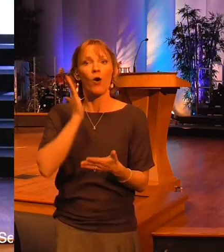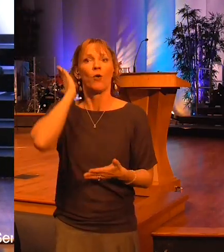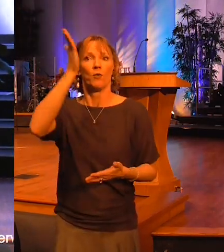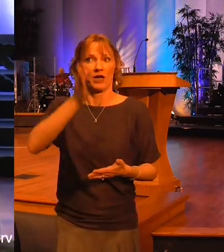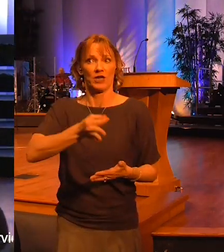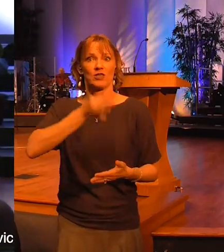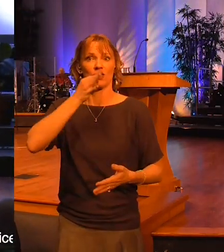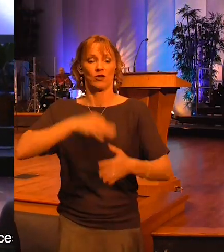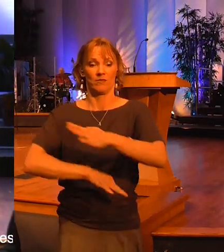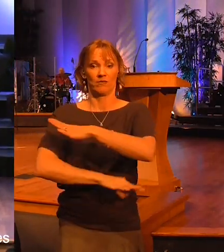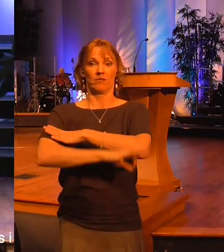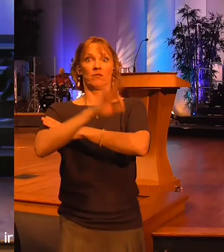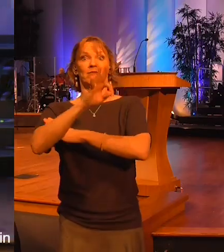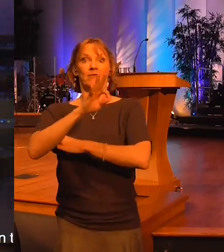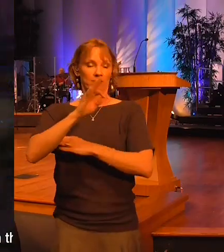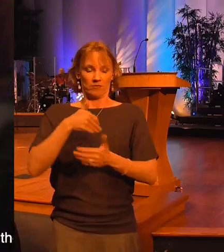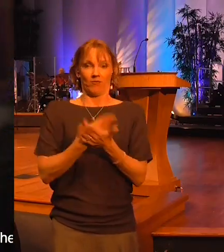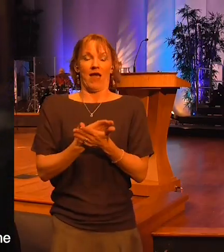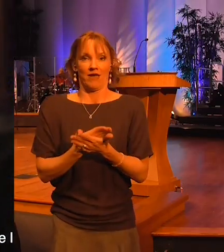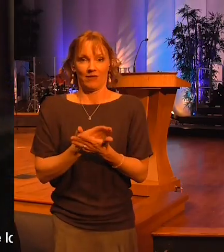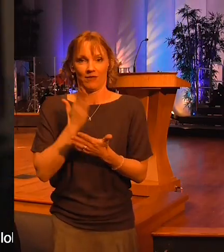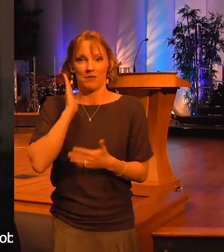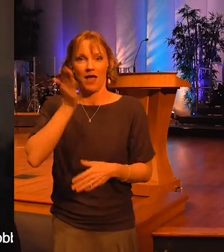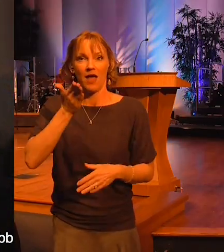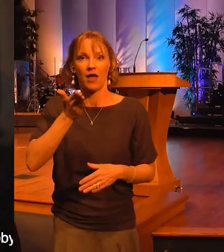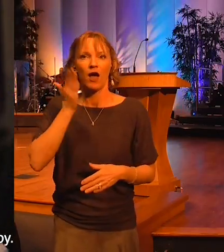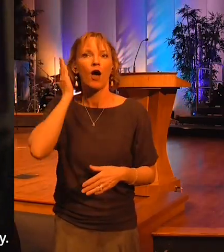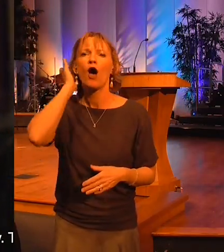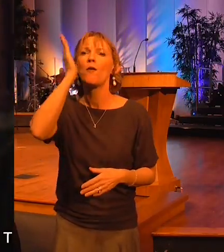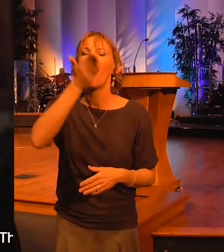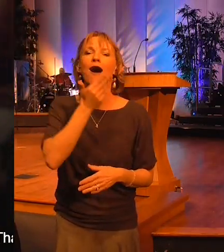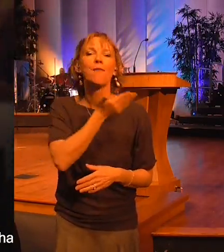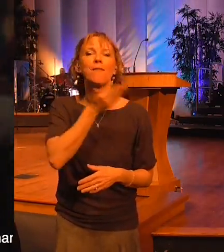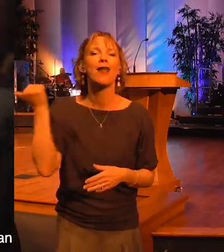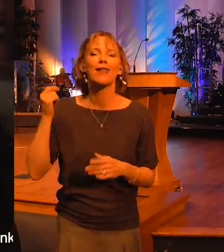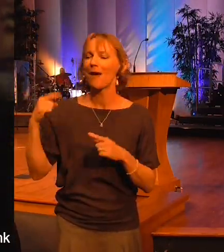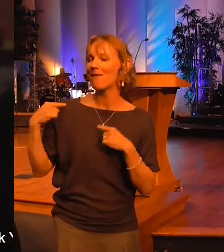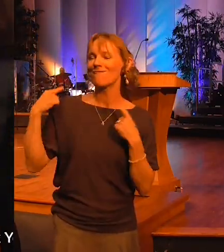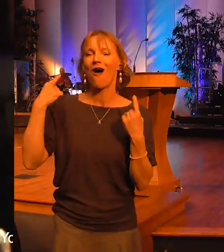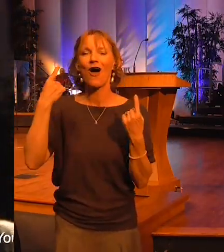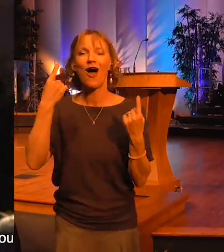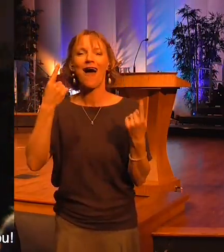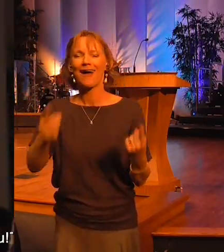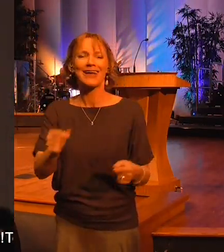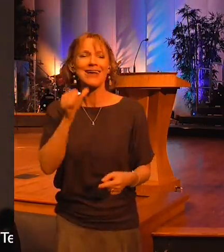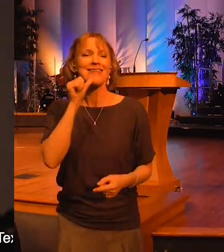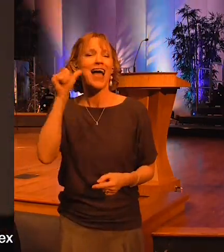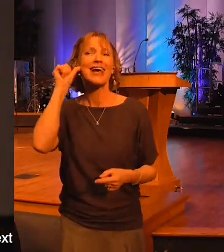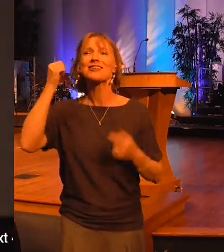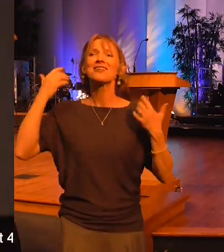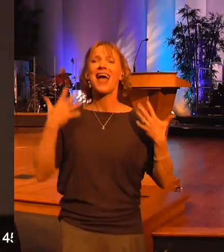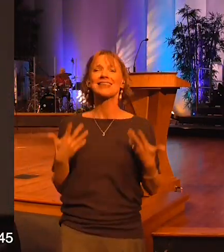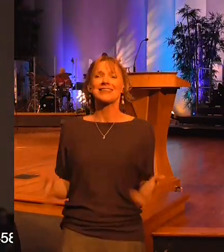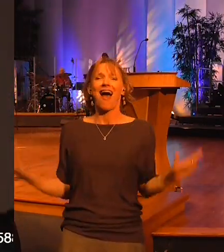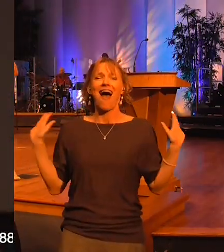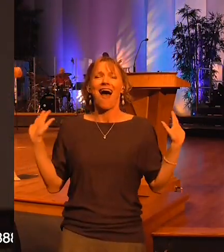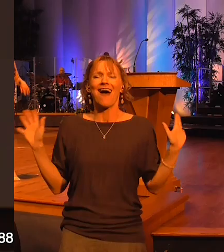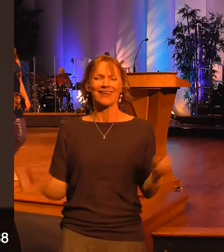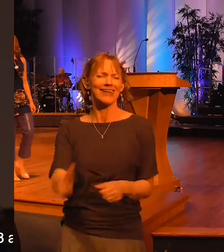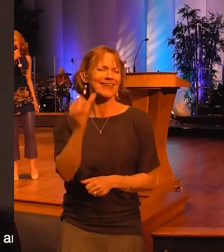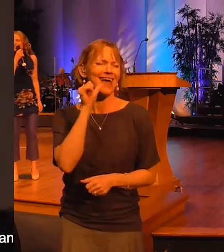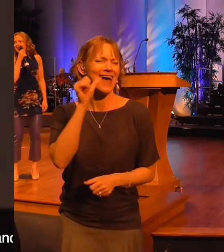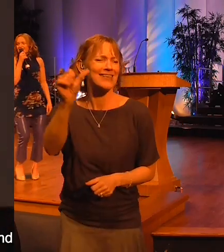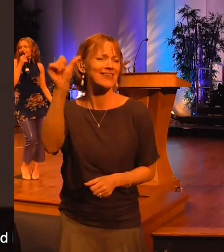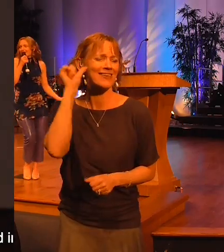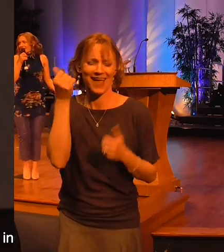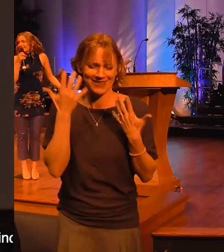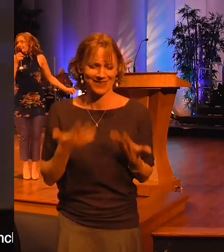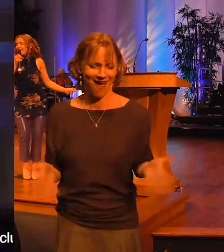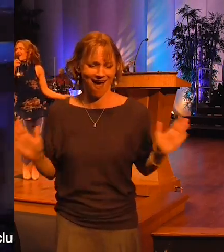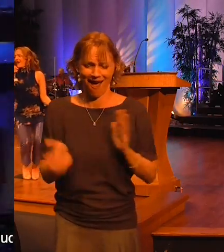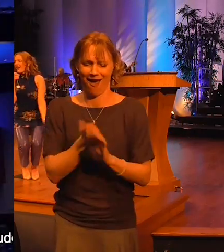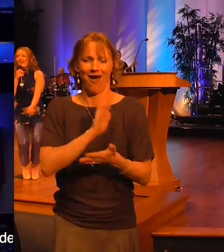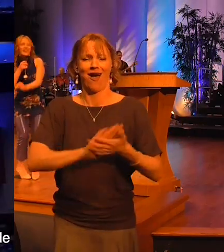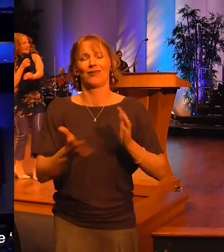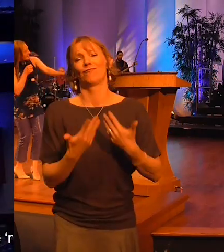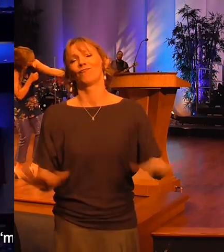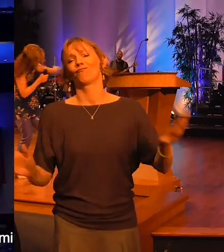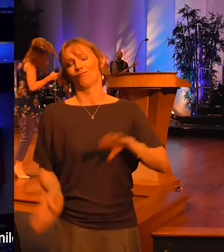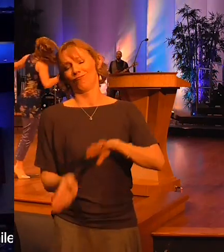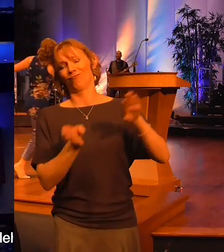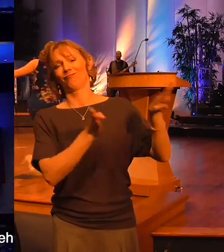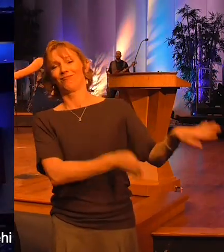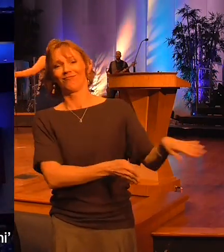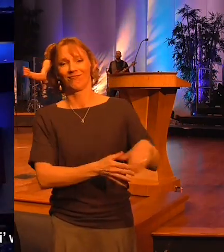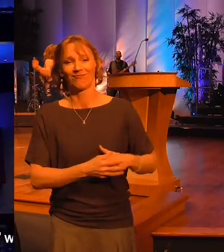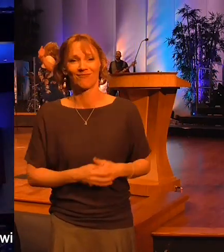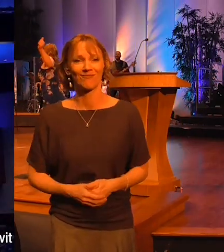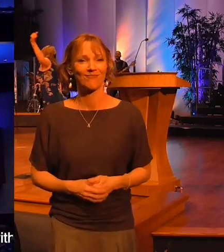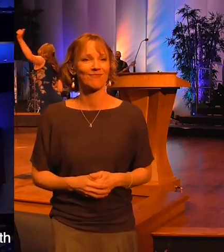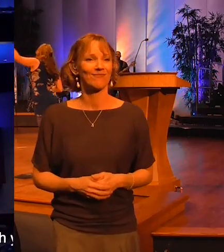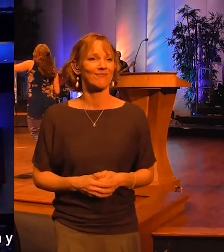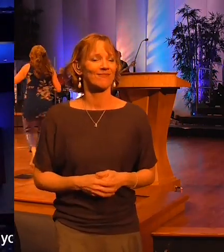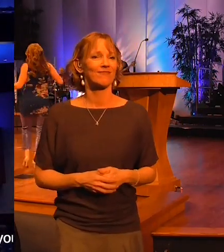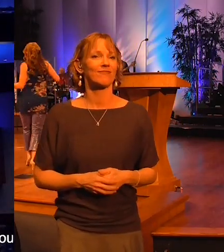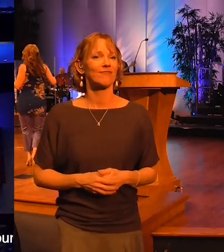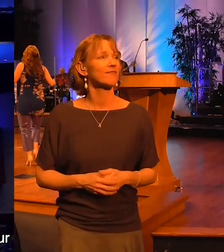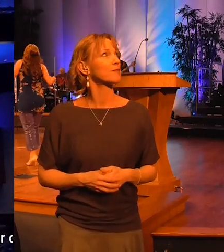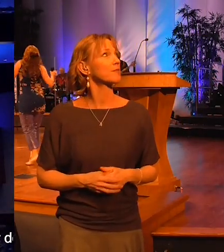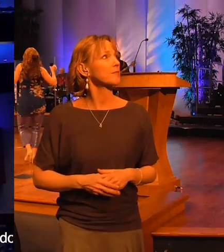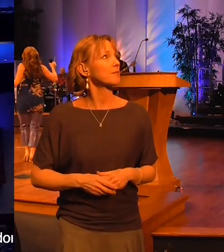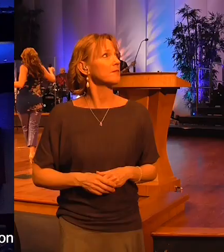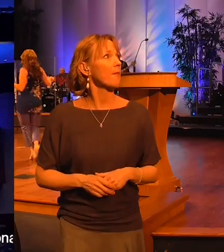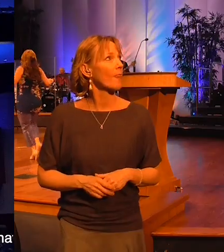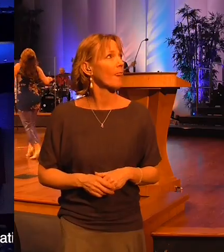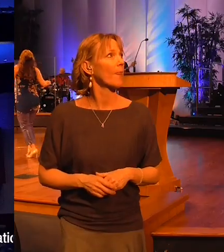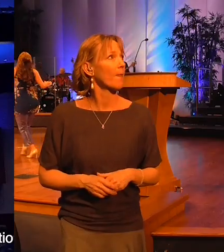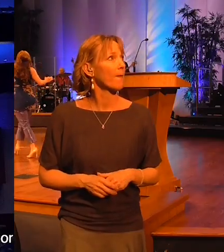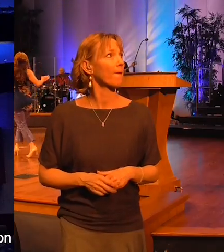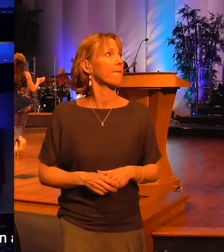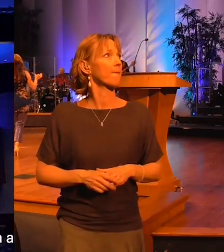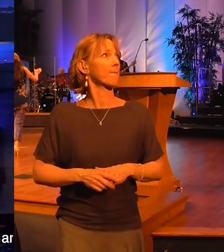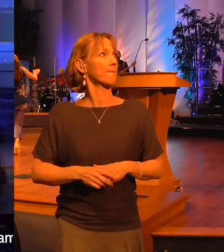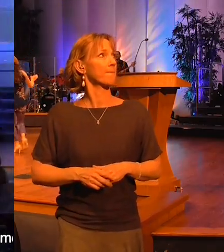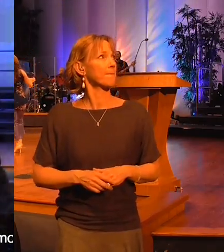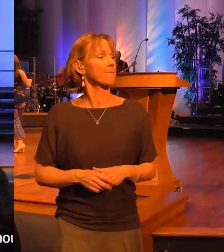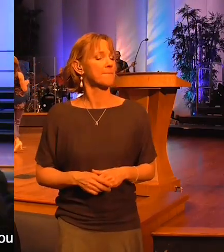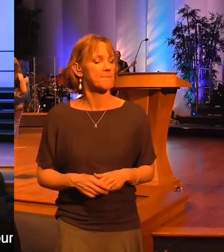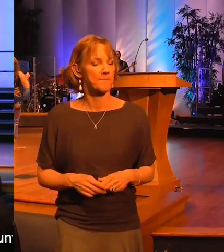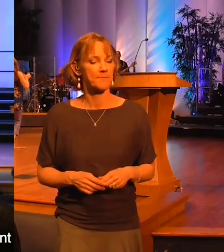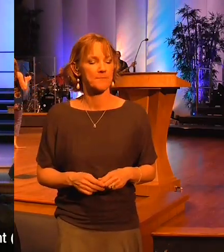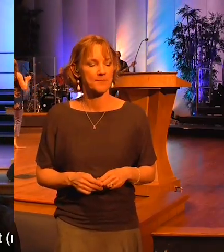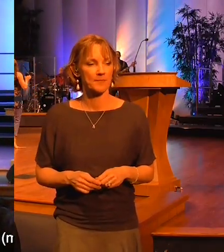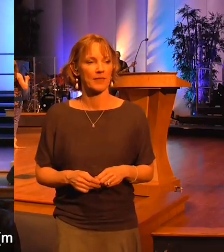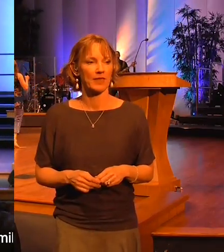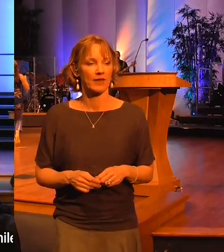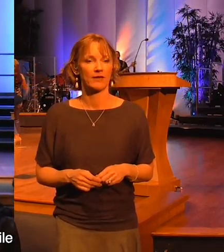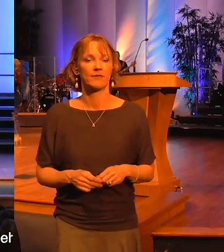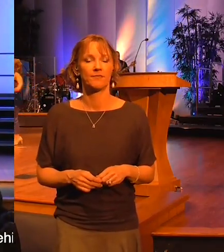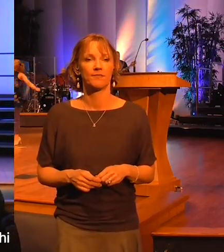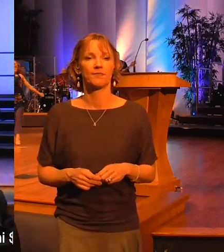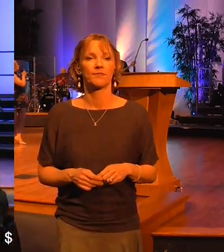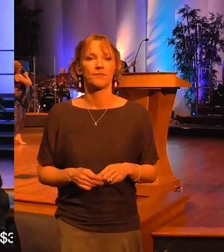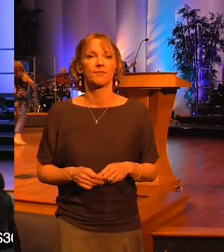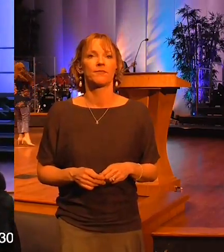soon be here it'll be here better than before yesterday's gone yesterday's gone why